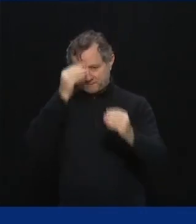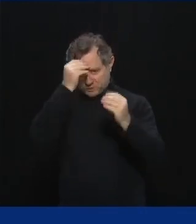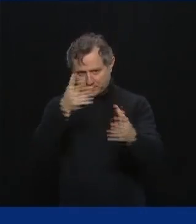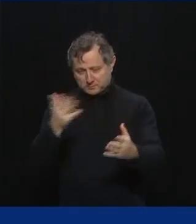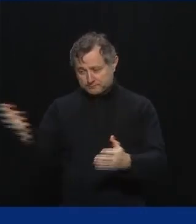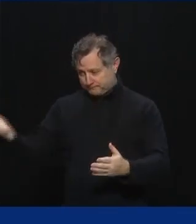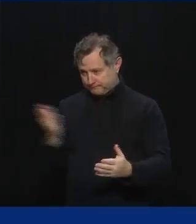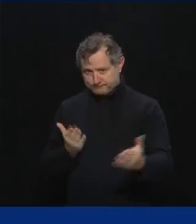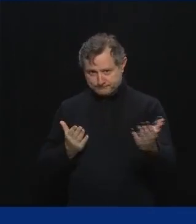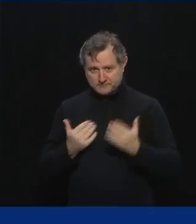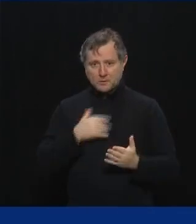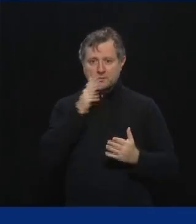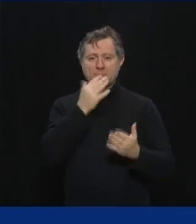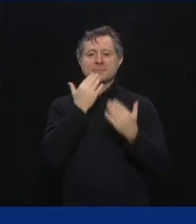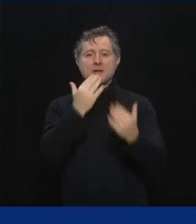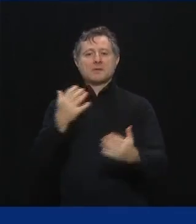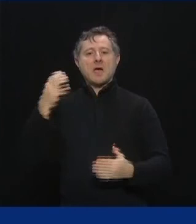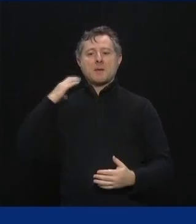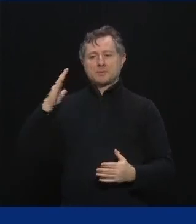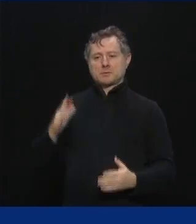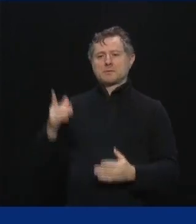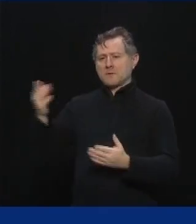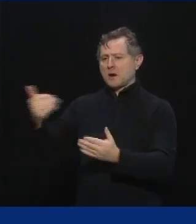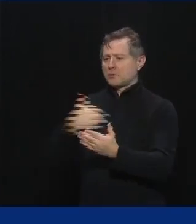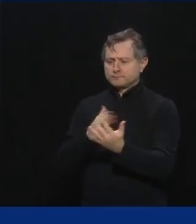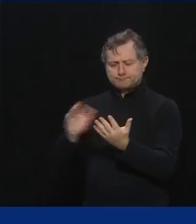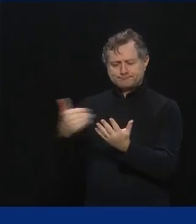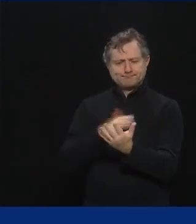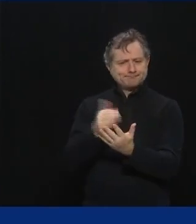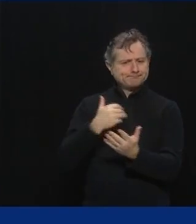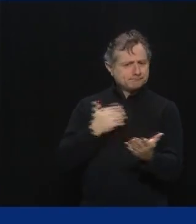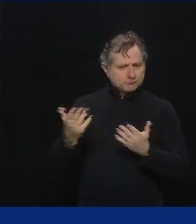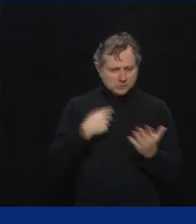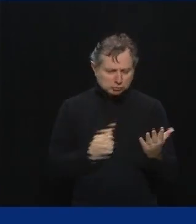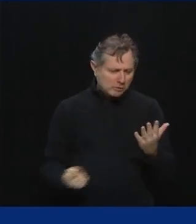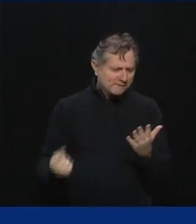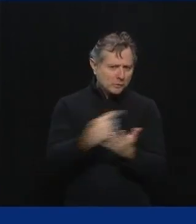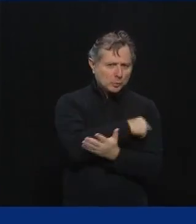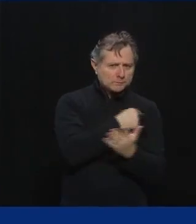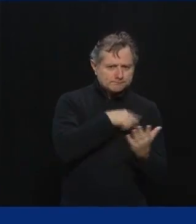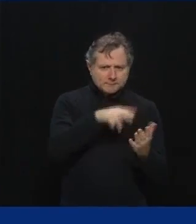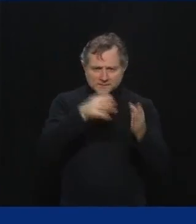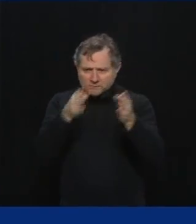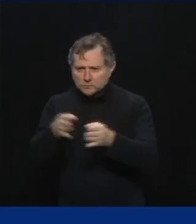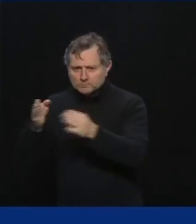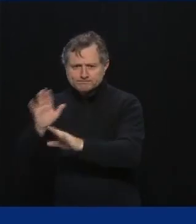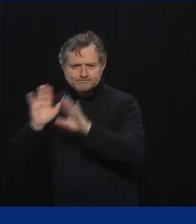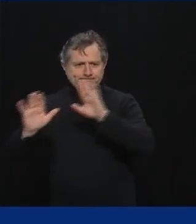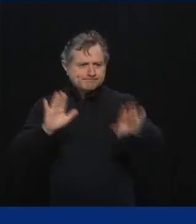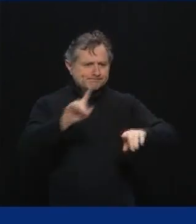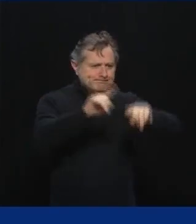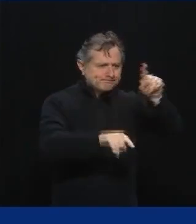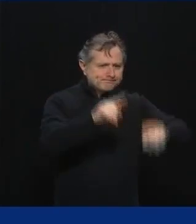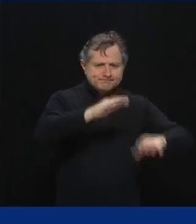I'LL BE TIPPING THAT YOU OFF HERE. YOU'LL ALL HERE SHORTLY WHEN I HAVE A CHANCE A SESS THE INFORMATION THAT'S BEEN PRESENTED TO ME.